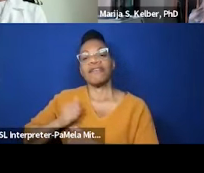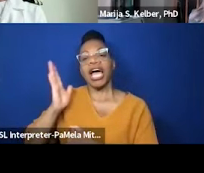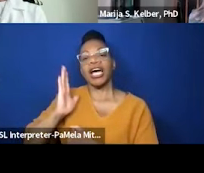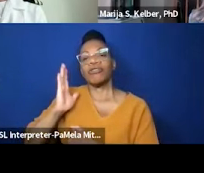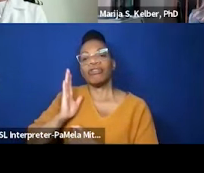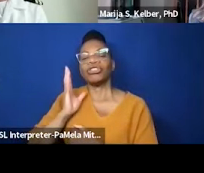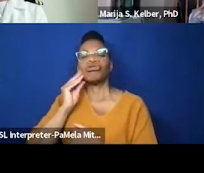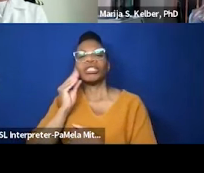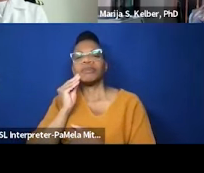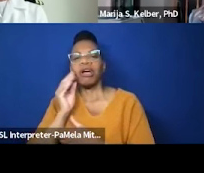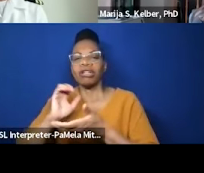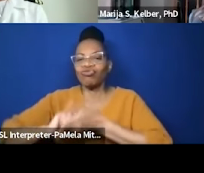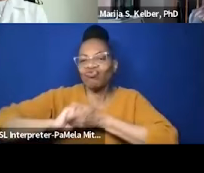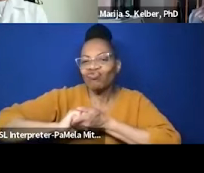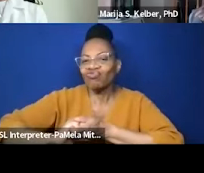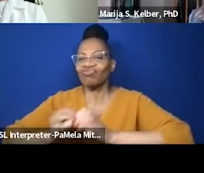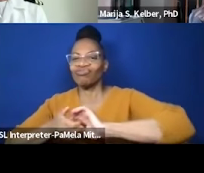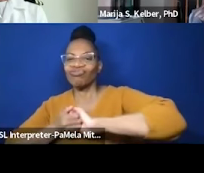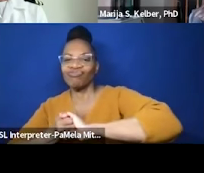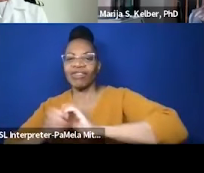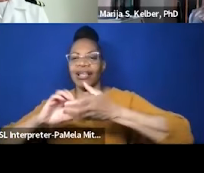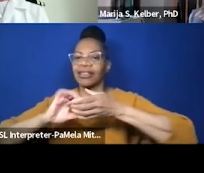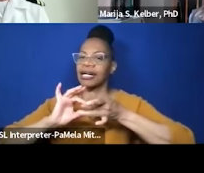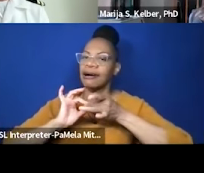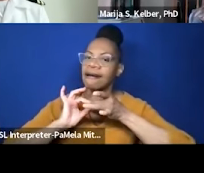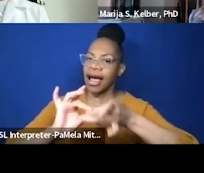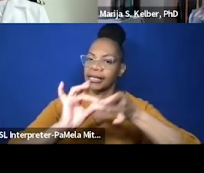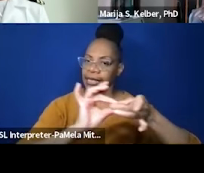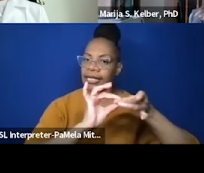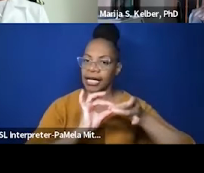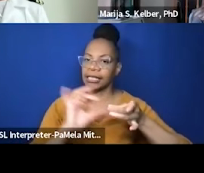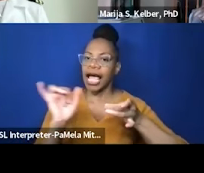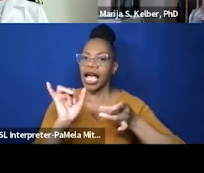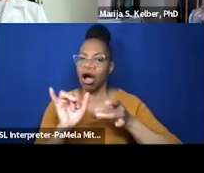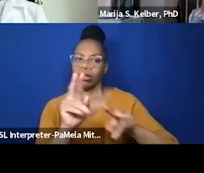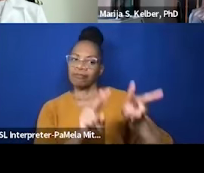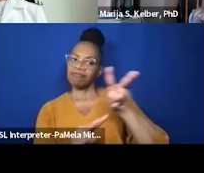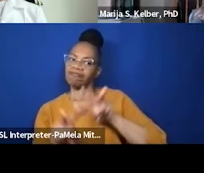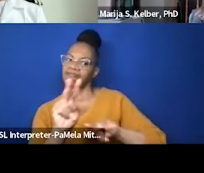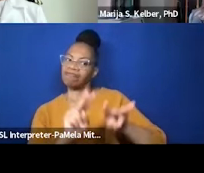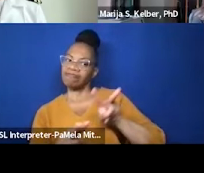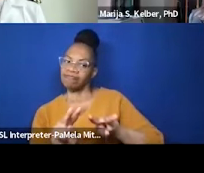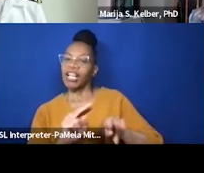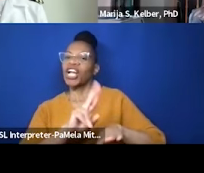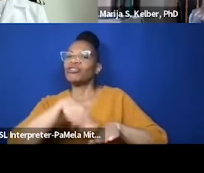some of that connectedness, but also a little bit of that policing each other up that is typical in the military.